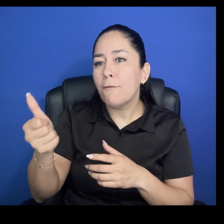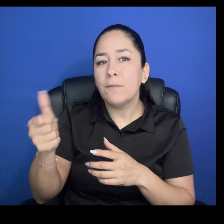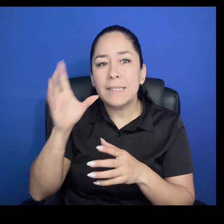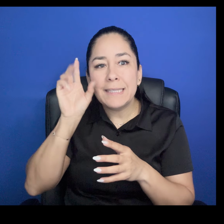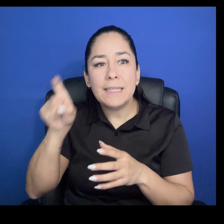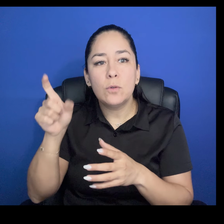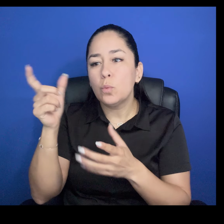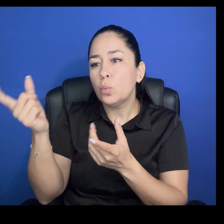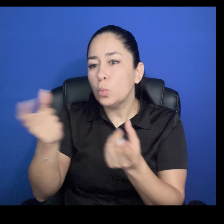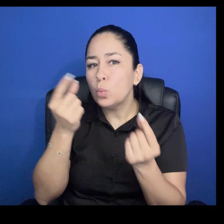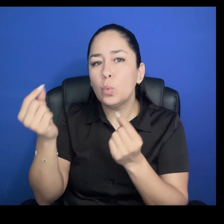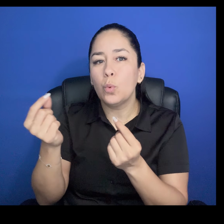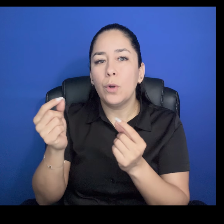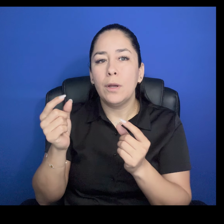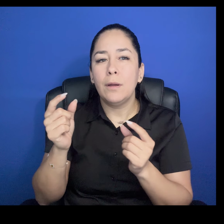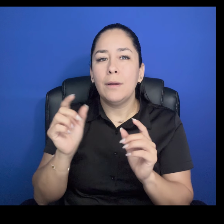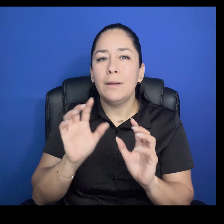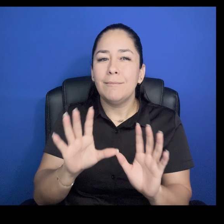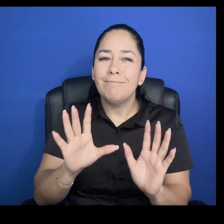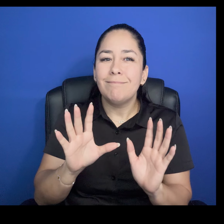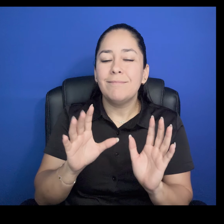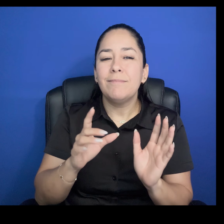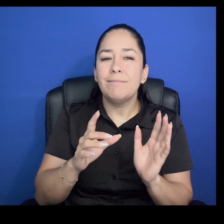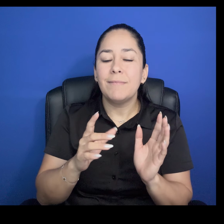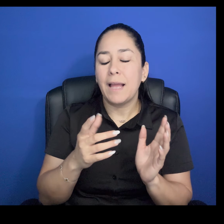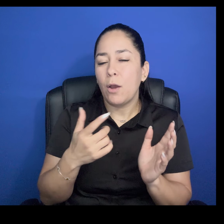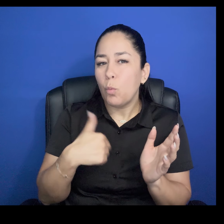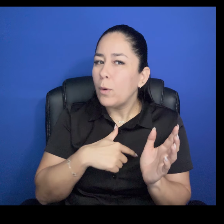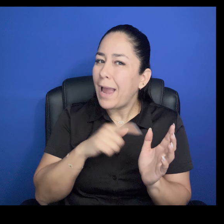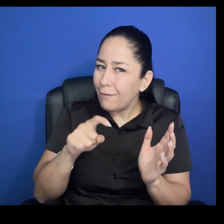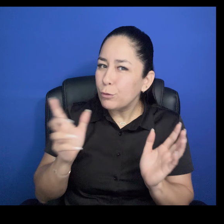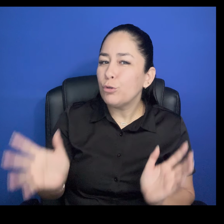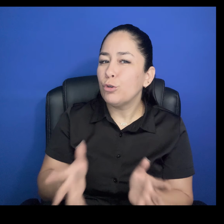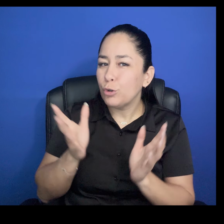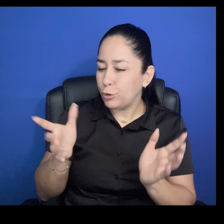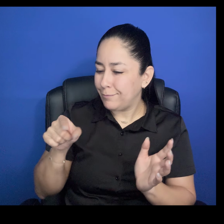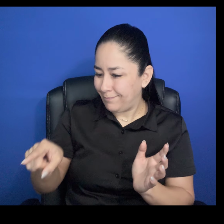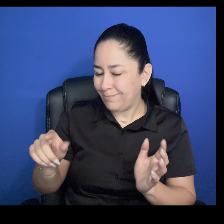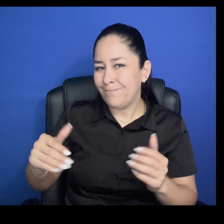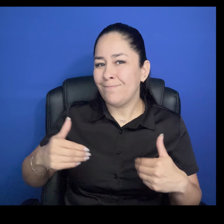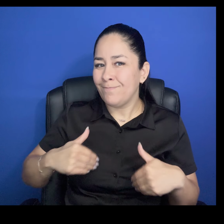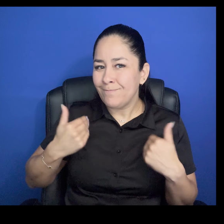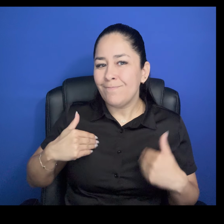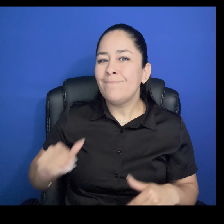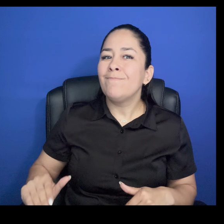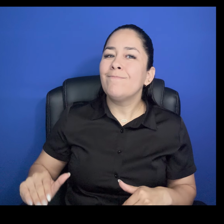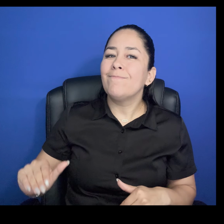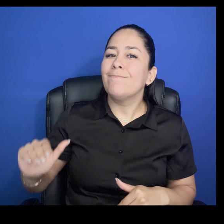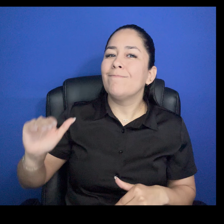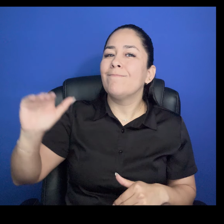encouraging independence at a really young age, while we're there to guide them and help them make those decisions.